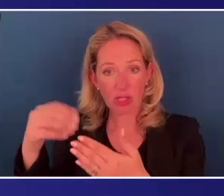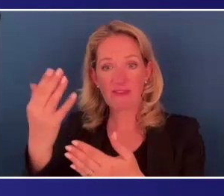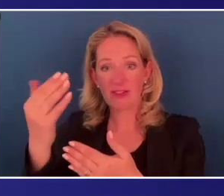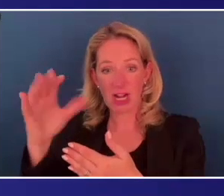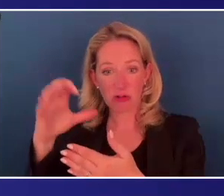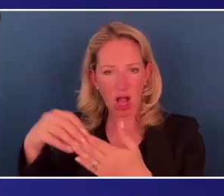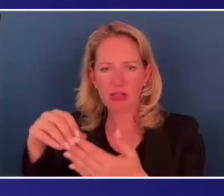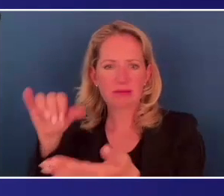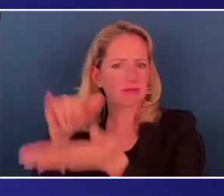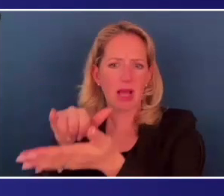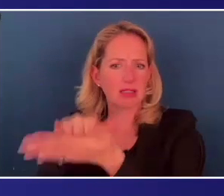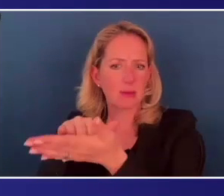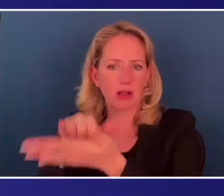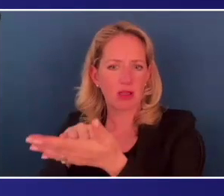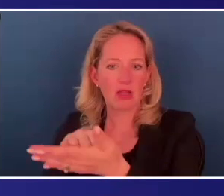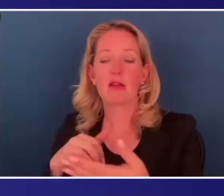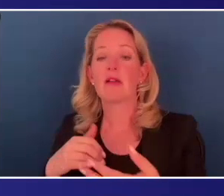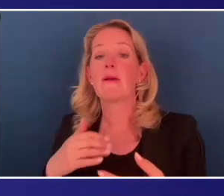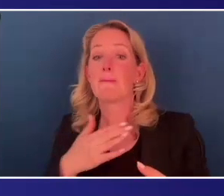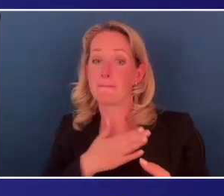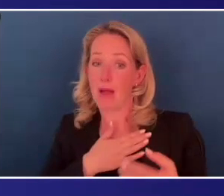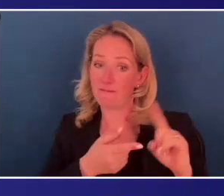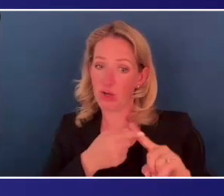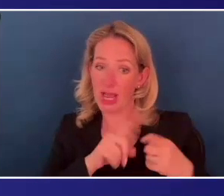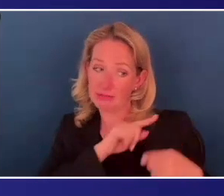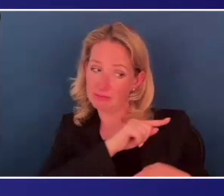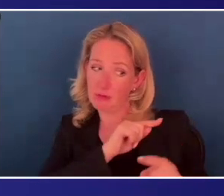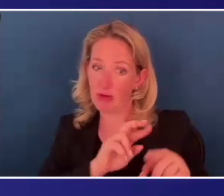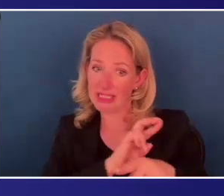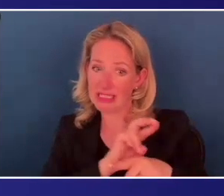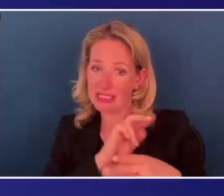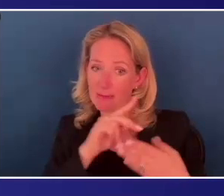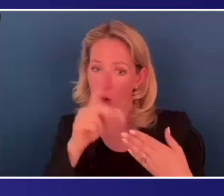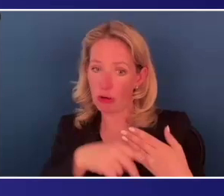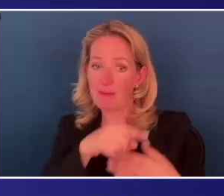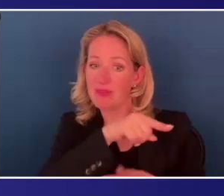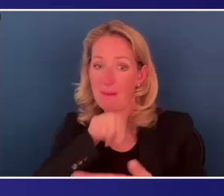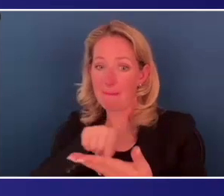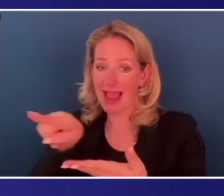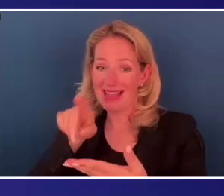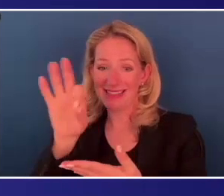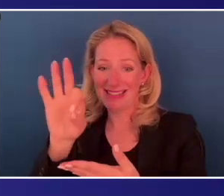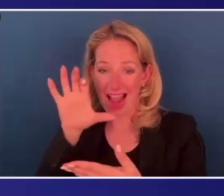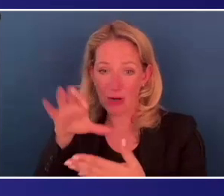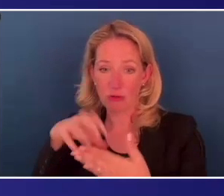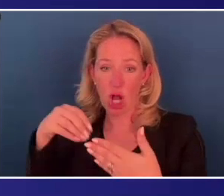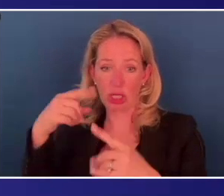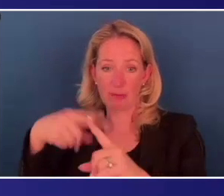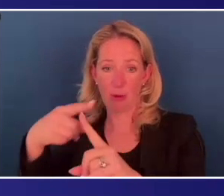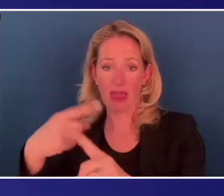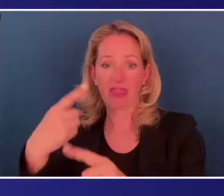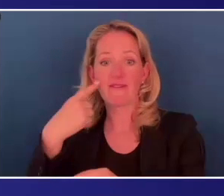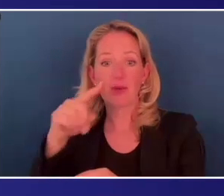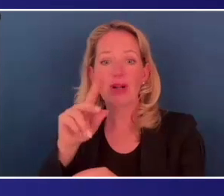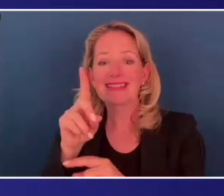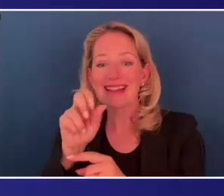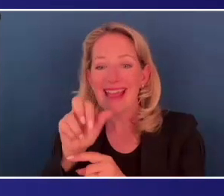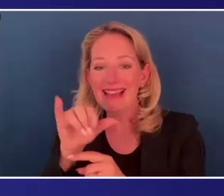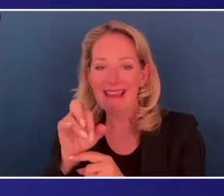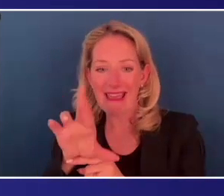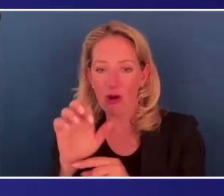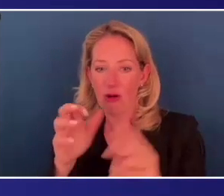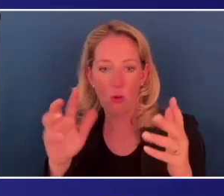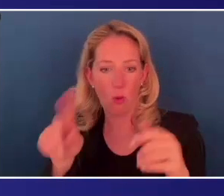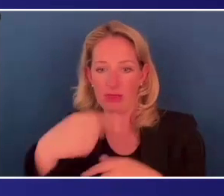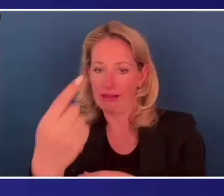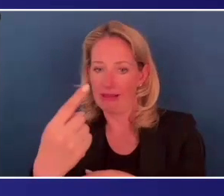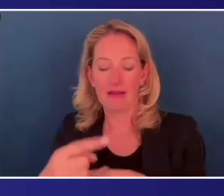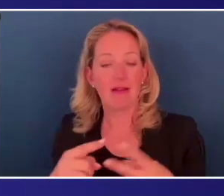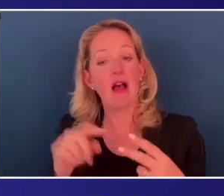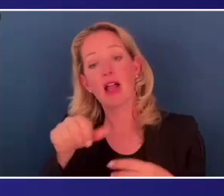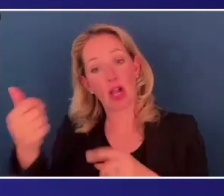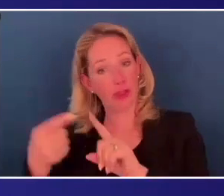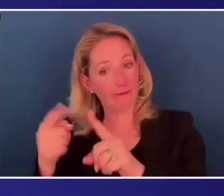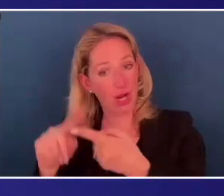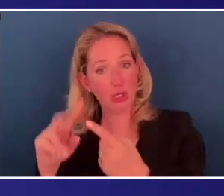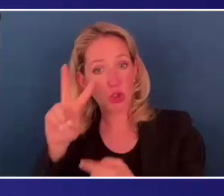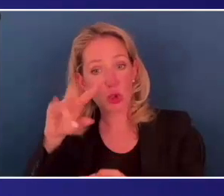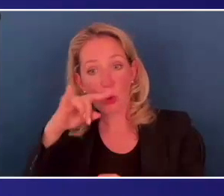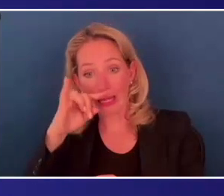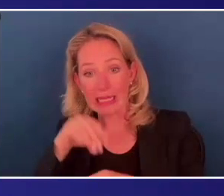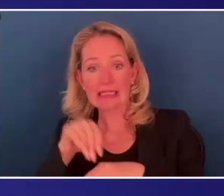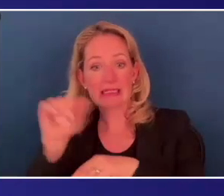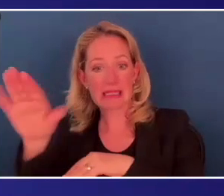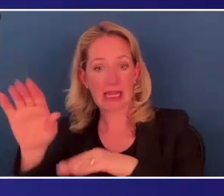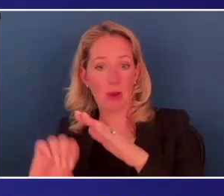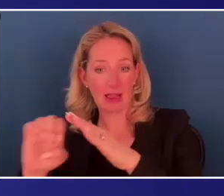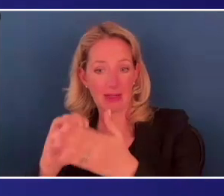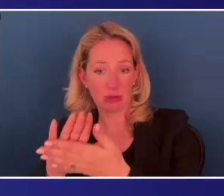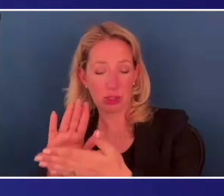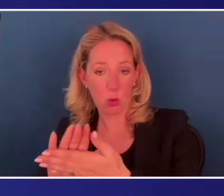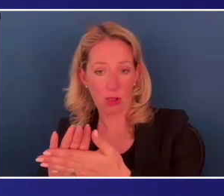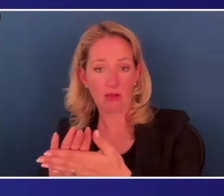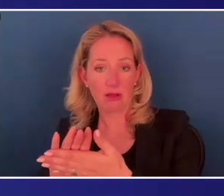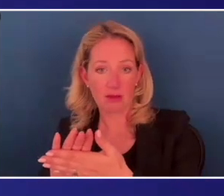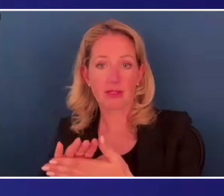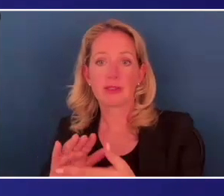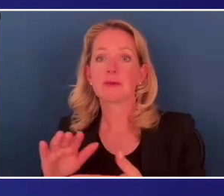I have another friend who has 2 kids who asked to send to elementary school and another friend who walked 2 weeks as he waited for his next paycheck to paycheck to come in.